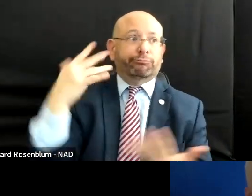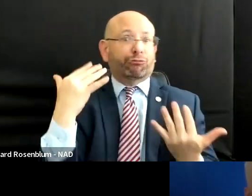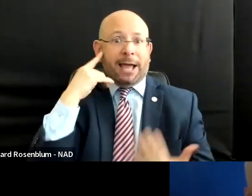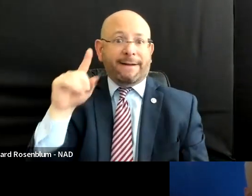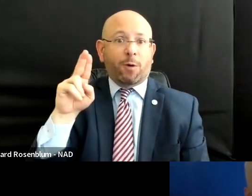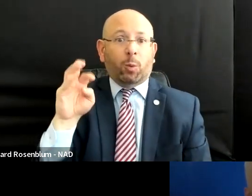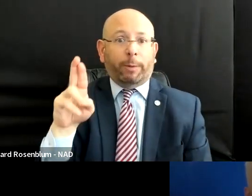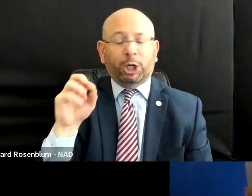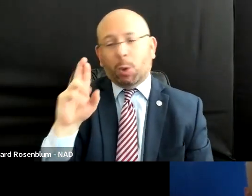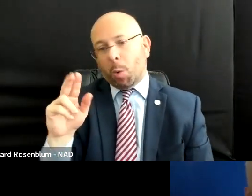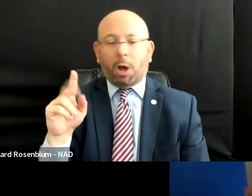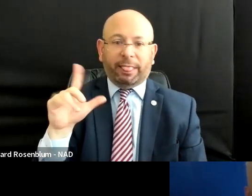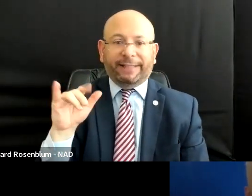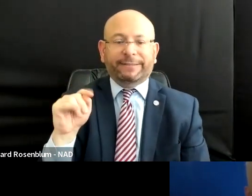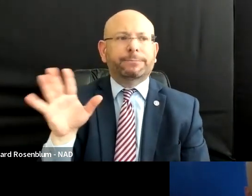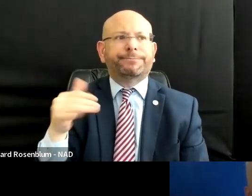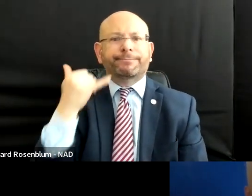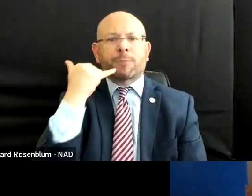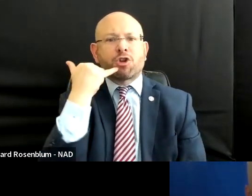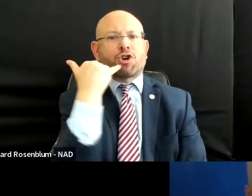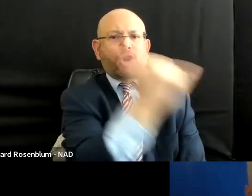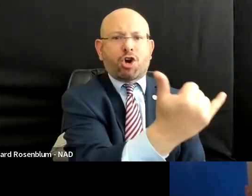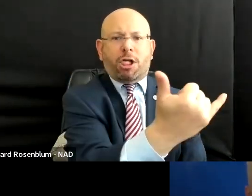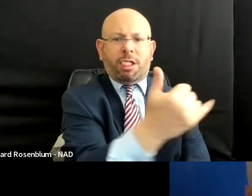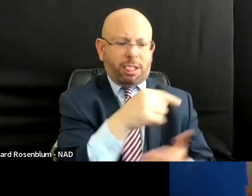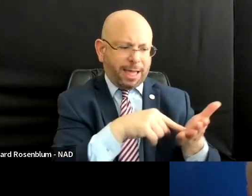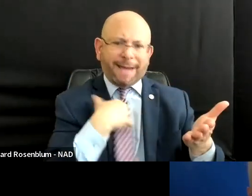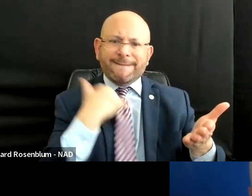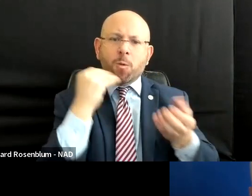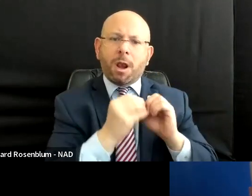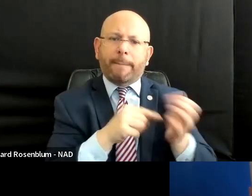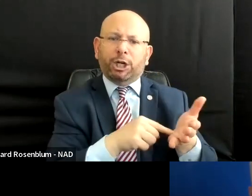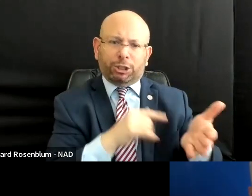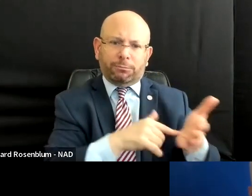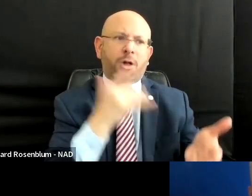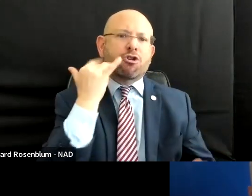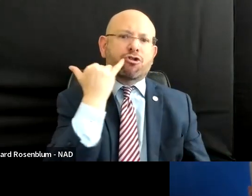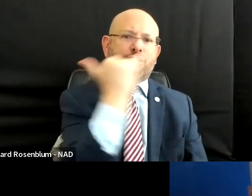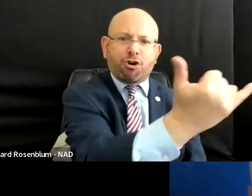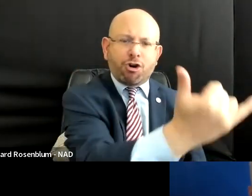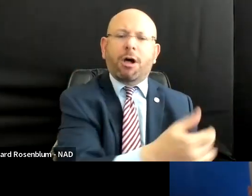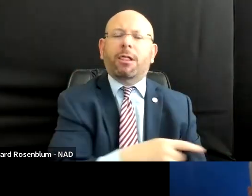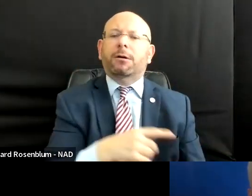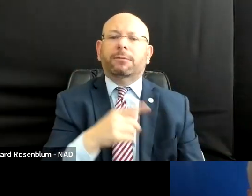it's like trying to drive around traffic, finding where your passengers they would miss each other